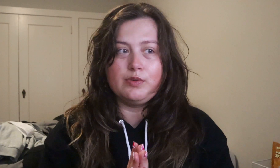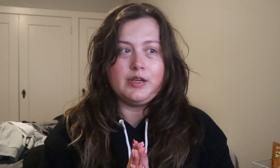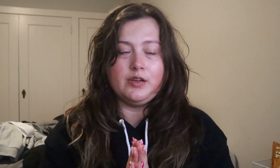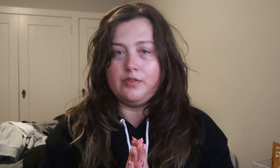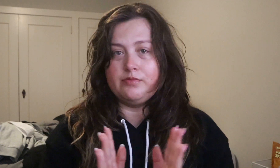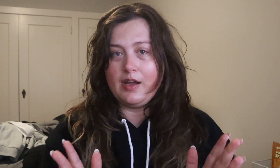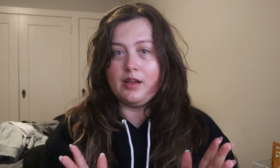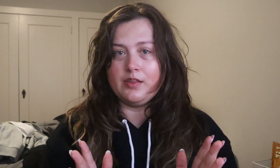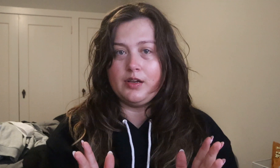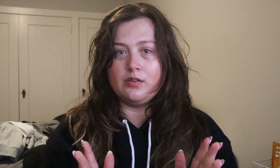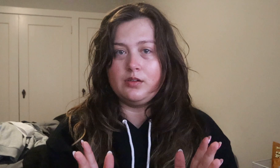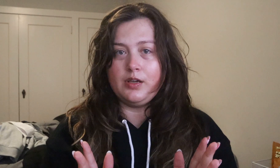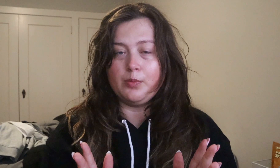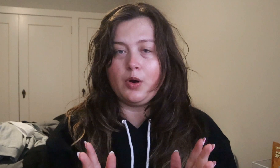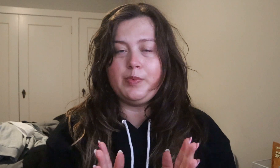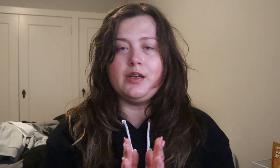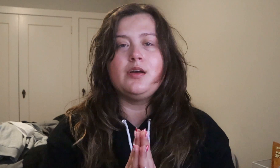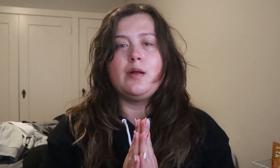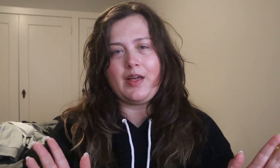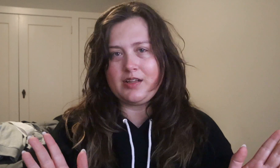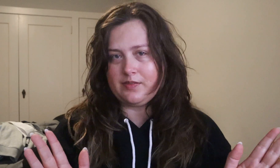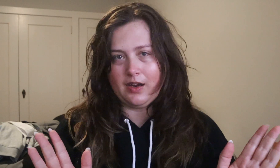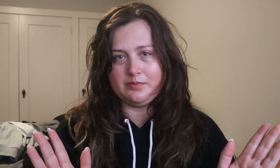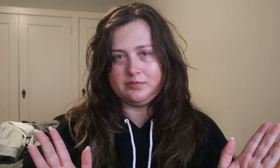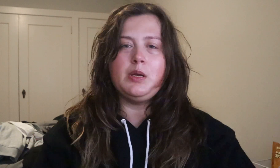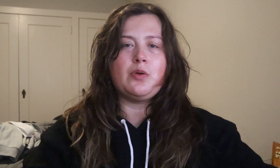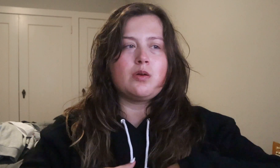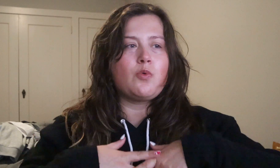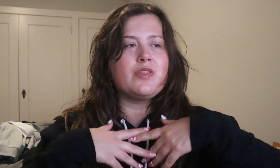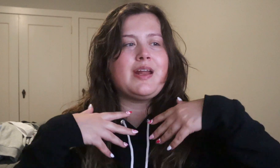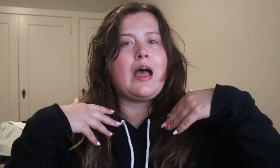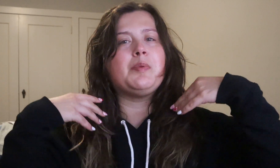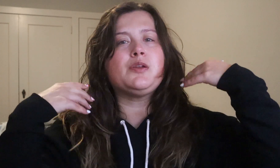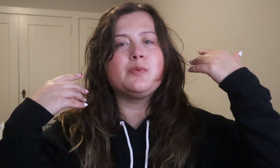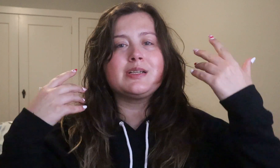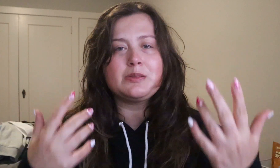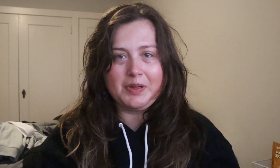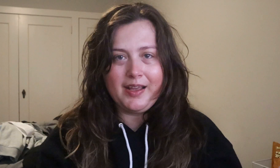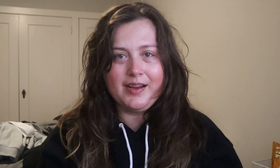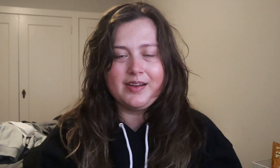Regan of anything inappropriate. That's fine. People are more than happy to explain